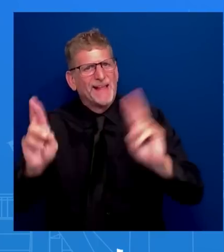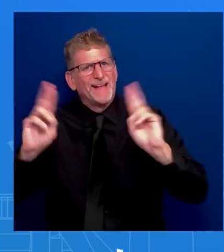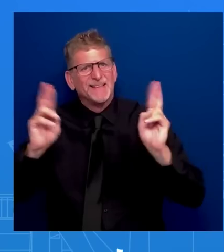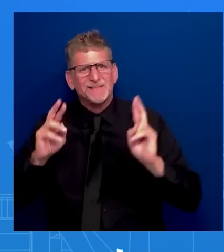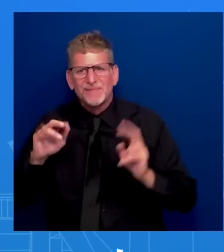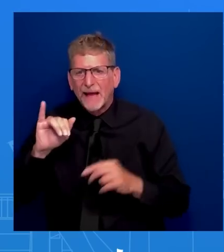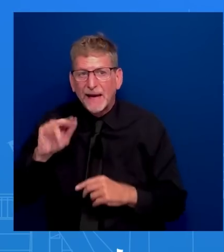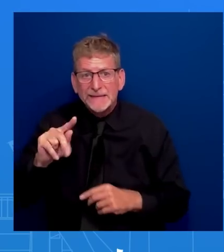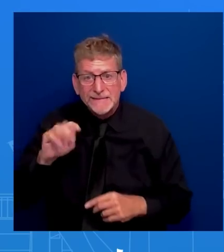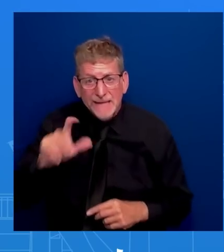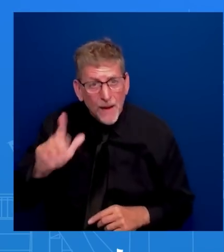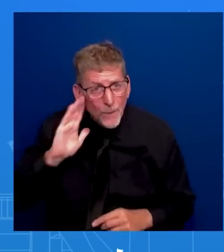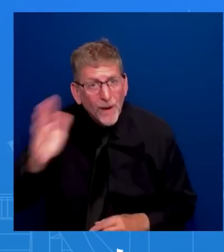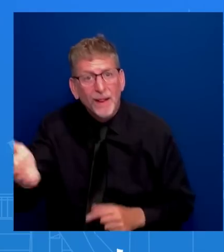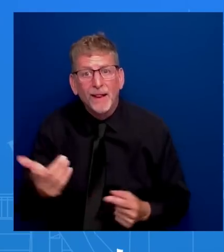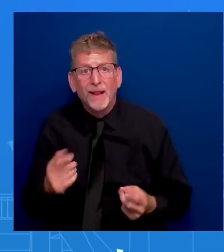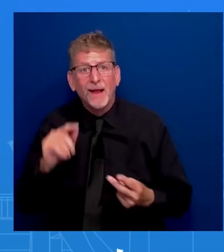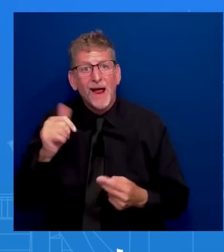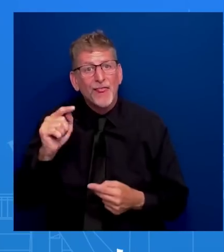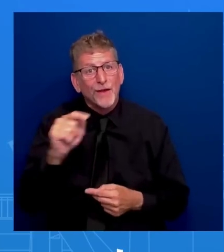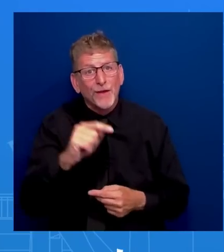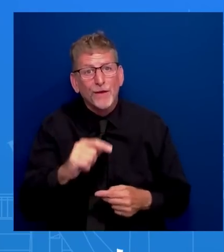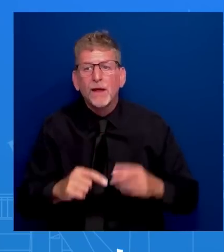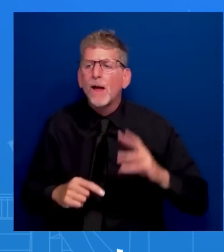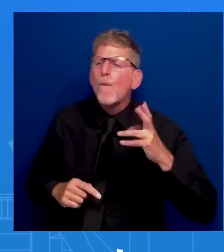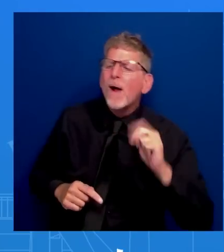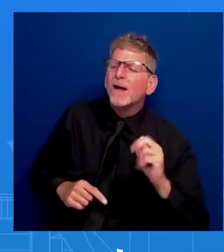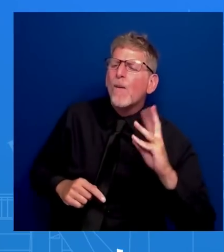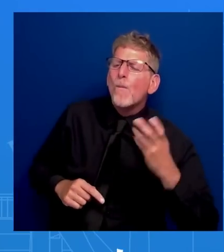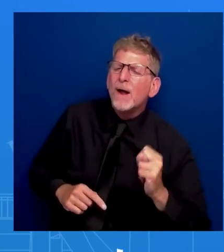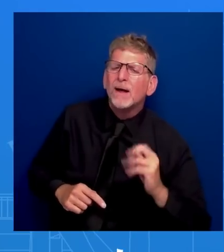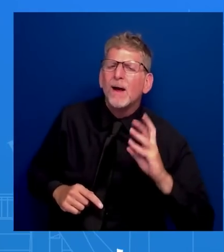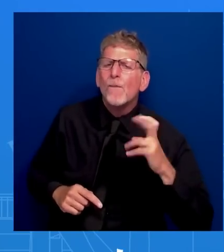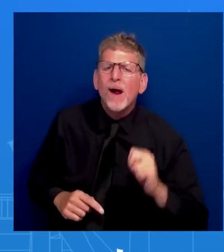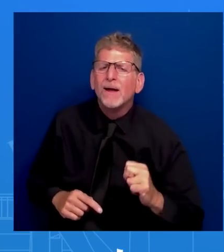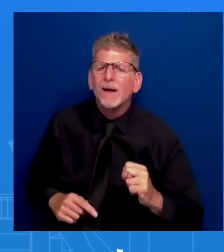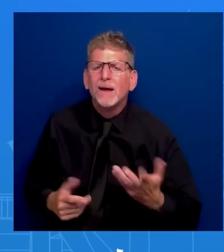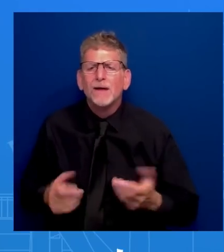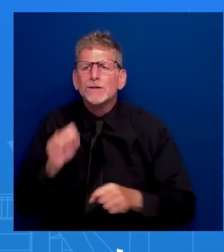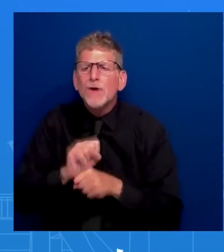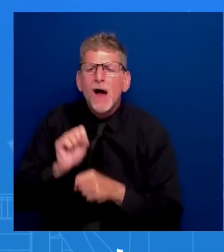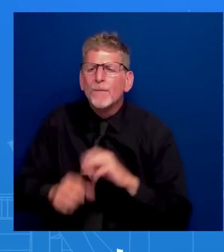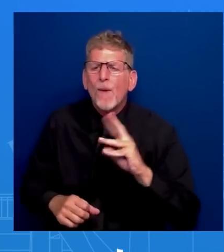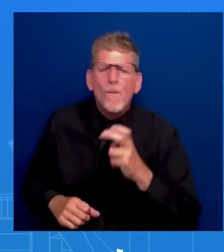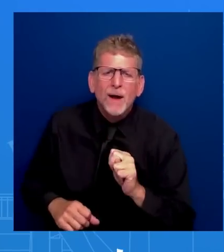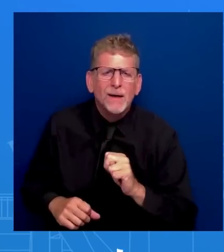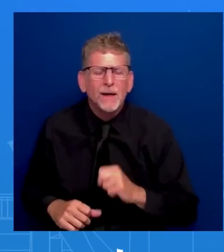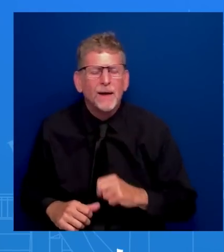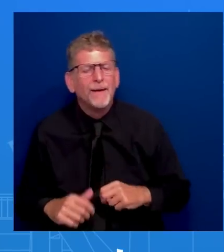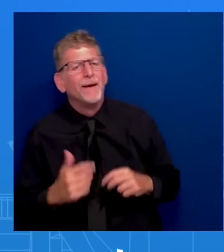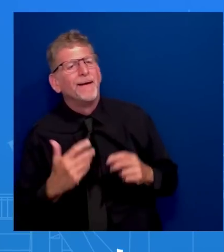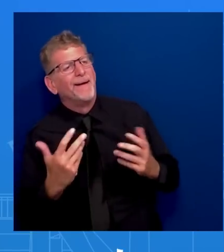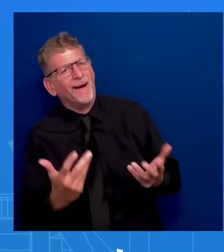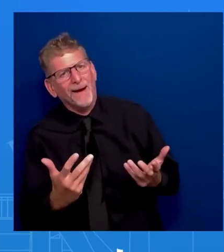Ms. Jean-Pierre: Well, I think we'll have more to share. This is the question that I've kind of gotten, like, "When are -- when are the American people going to feel the impact -- impact?"